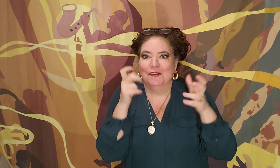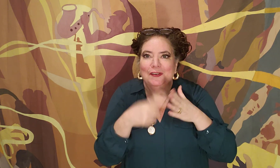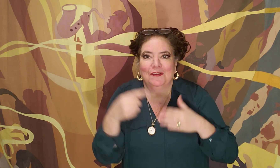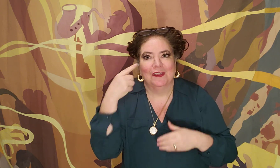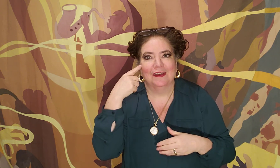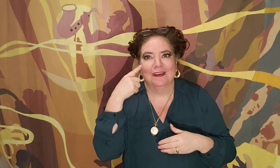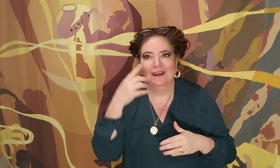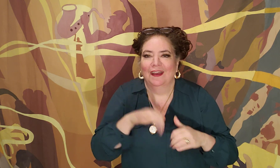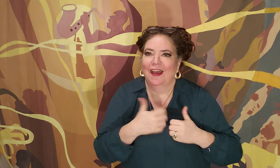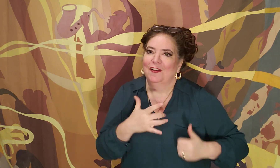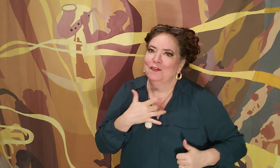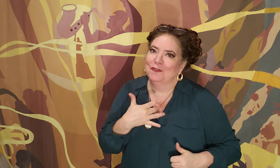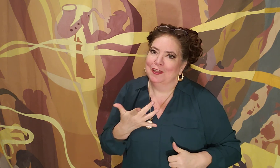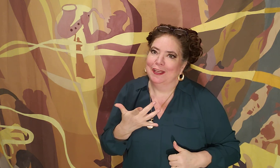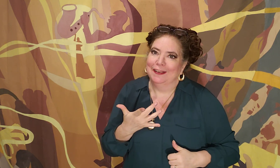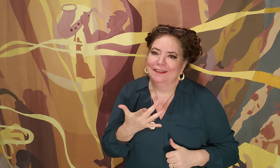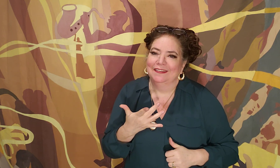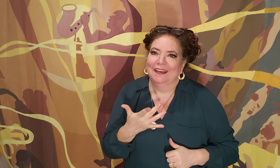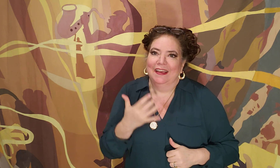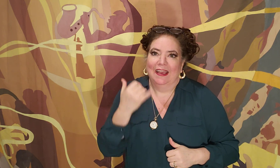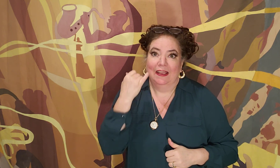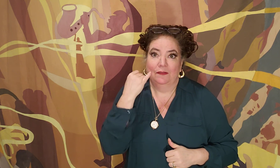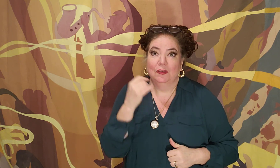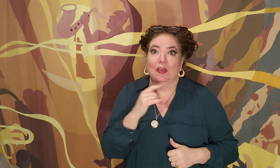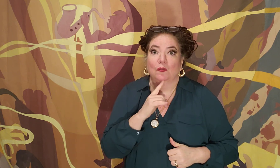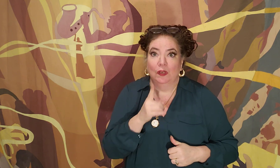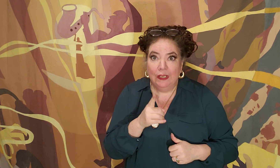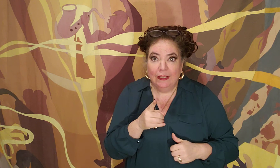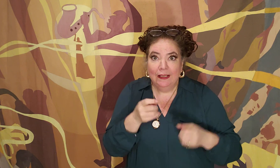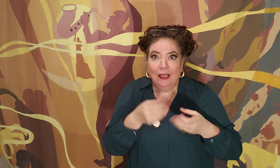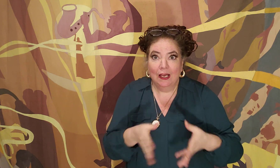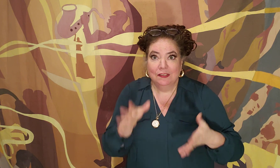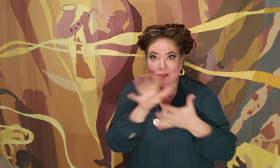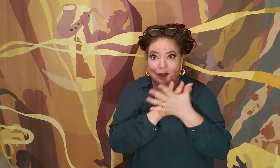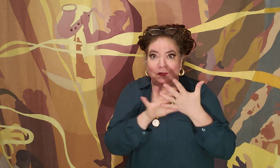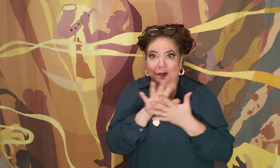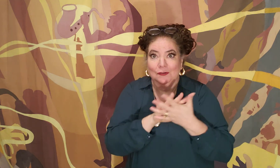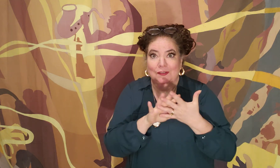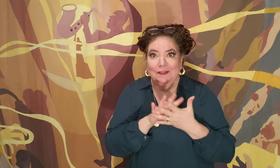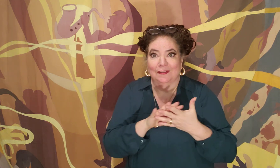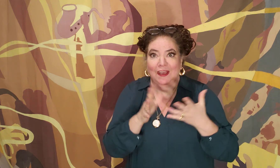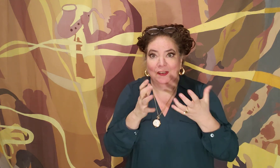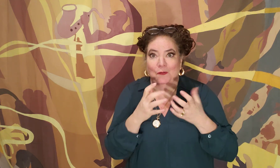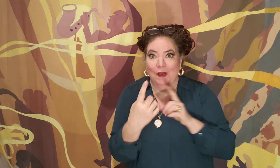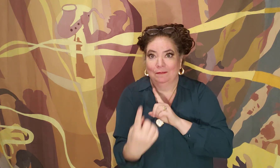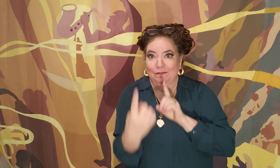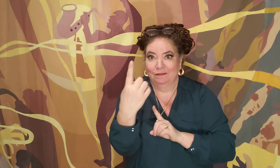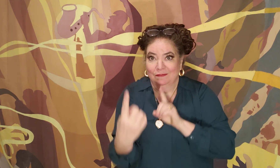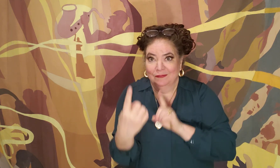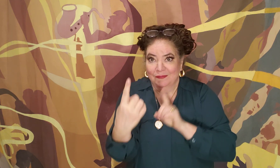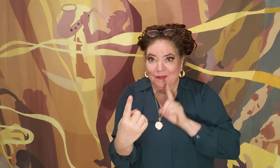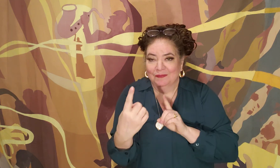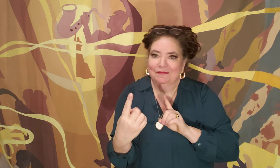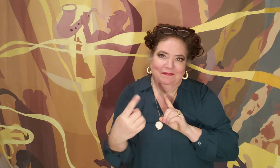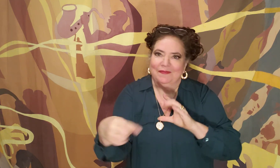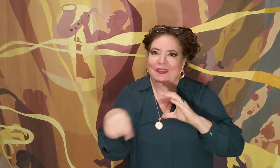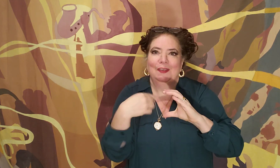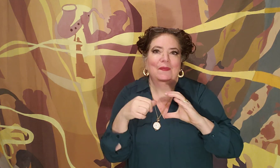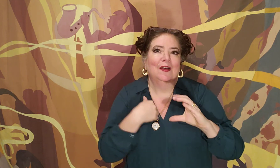what you think, how you're feeling, and if you get really lost or confused and you want... email